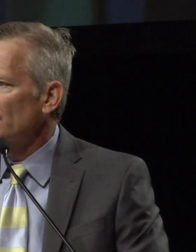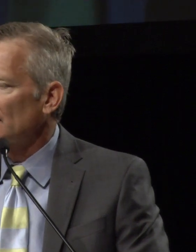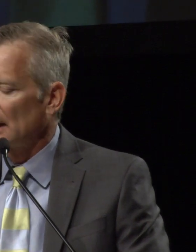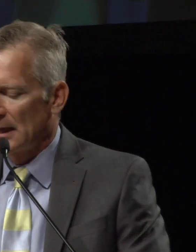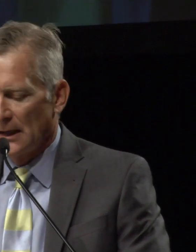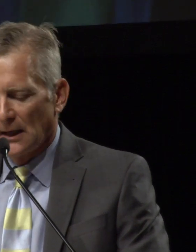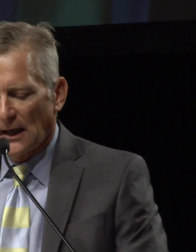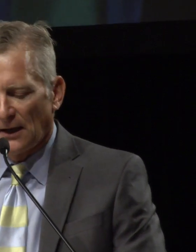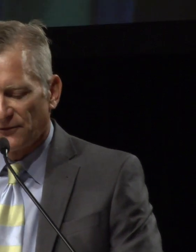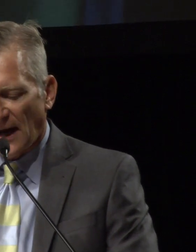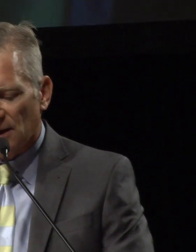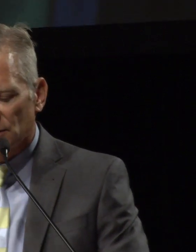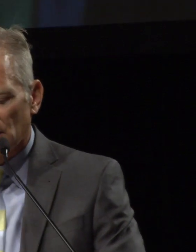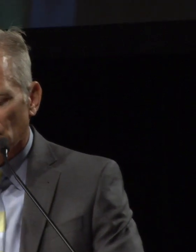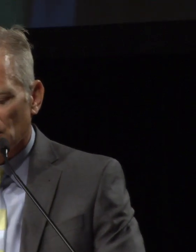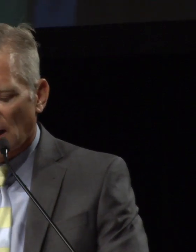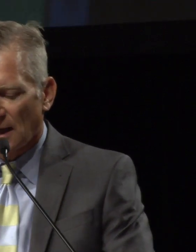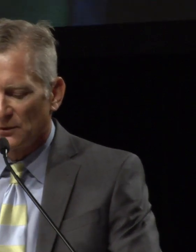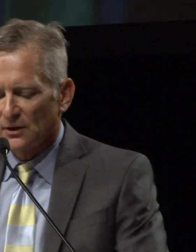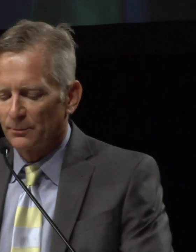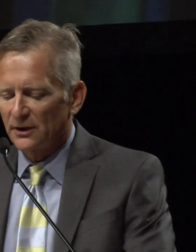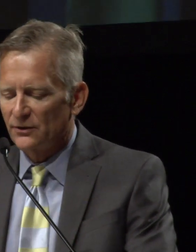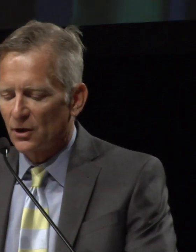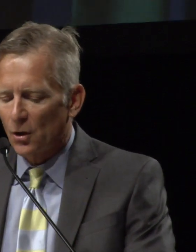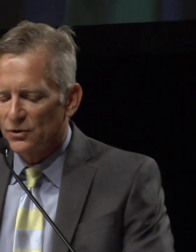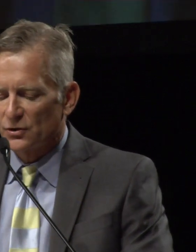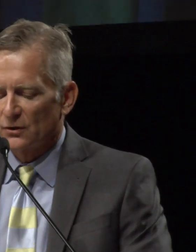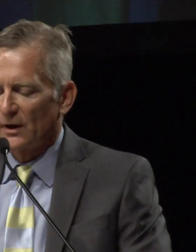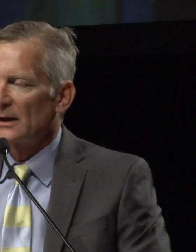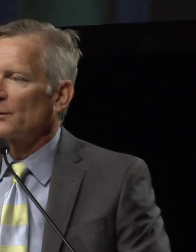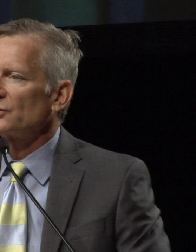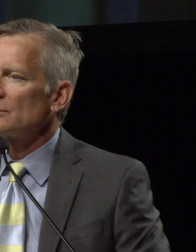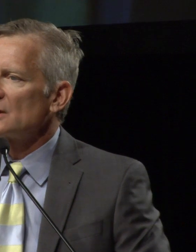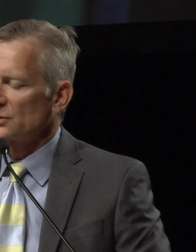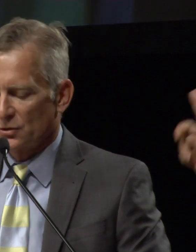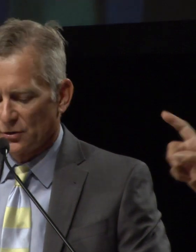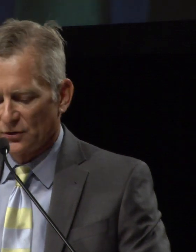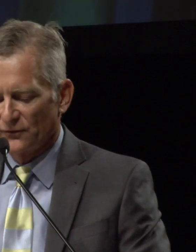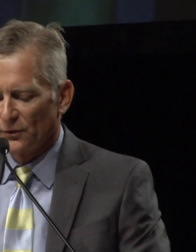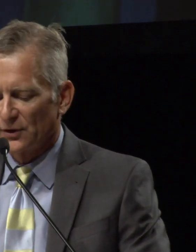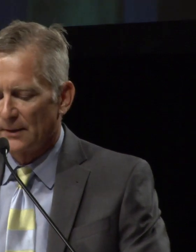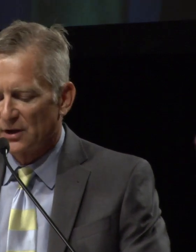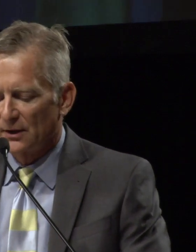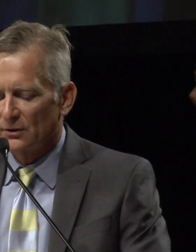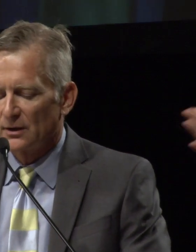STAFF. AND FACULTY TOOK TIME TO COMPLETE THE COACHE SURVEY THAT WAS ADMINISTERED TO FULL-TIME TENURED AND